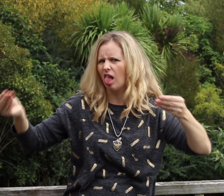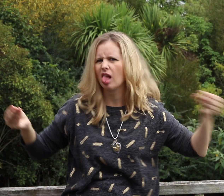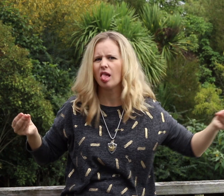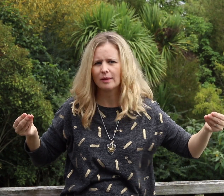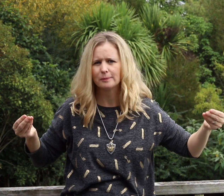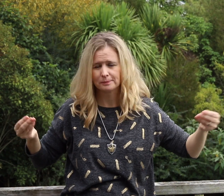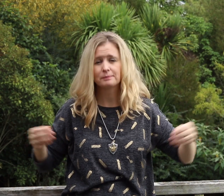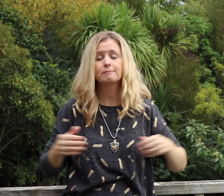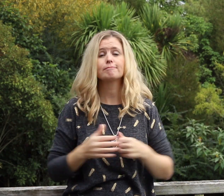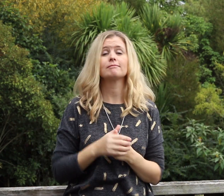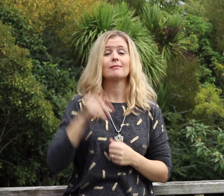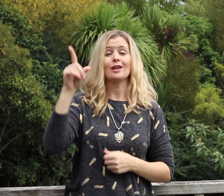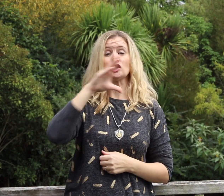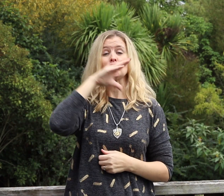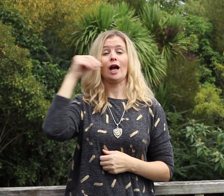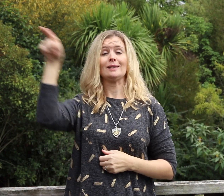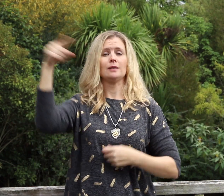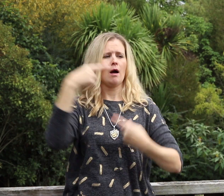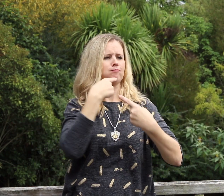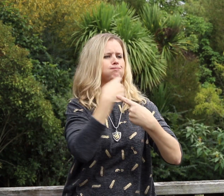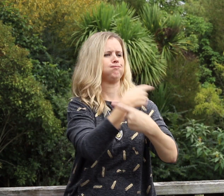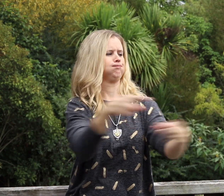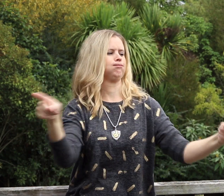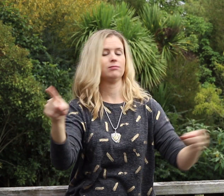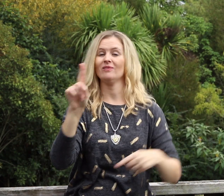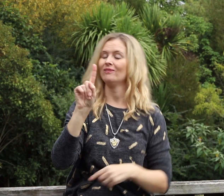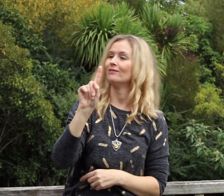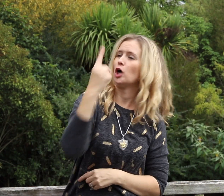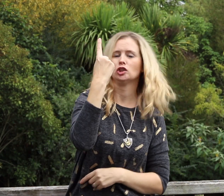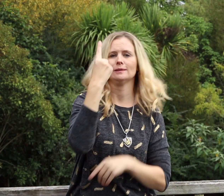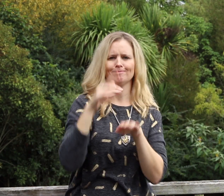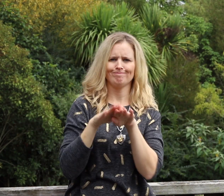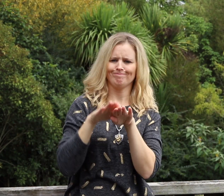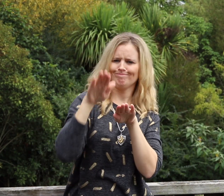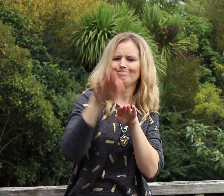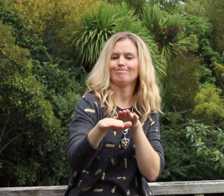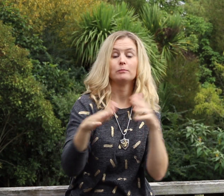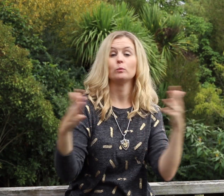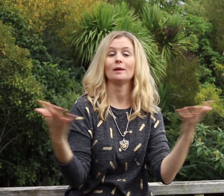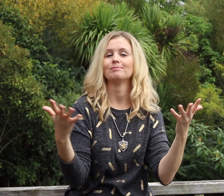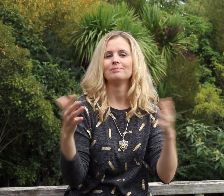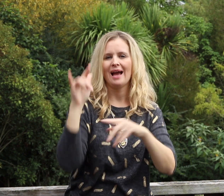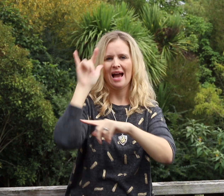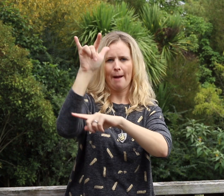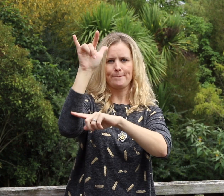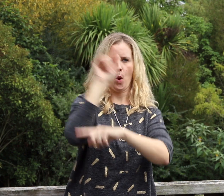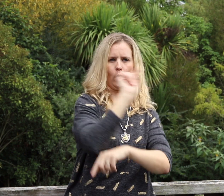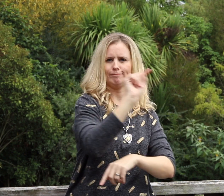Ardern announced the first step was to close down all airports